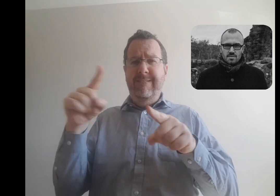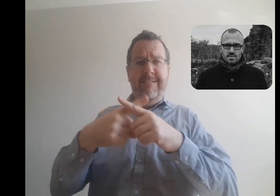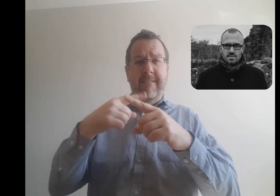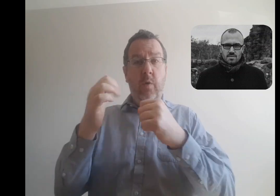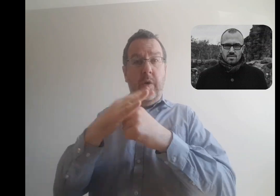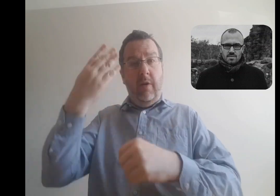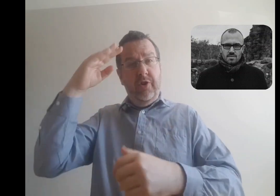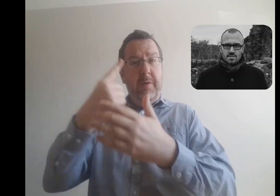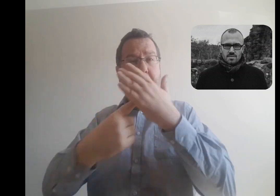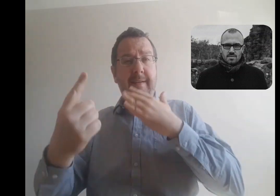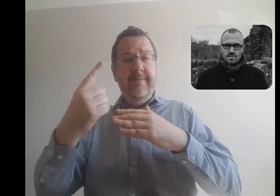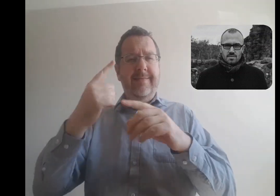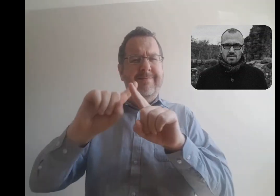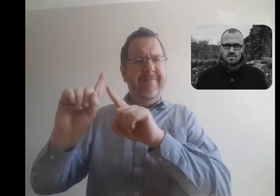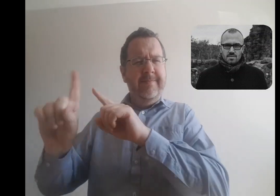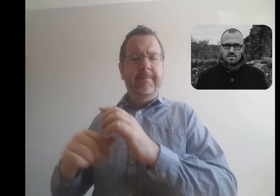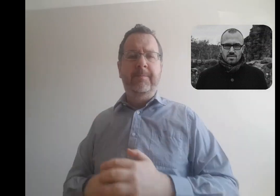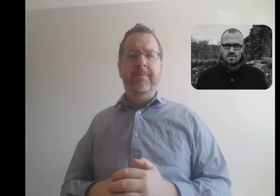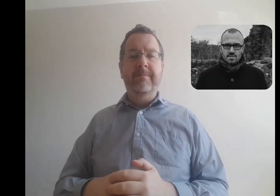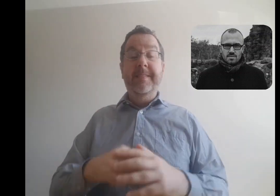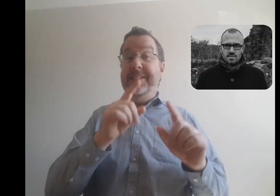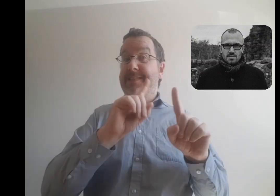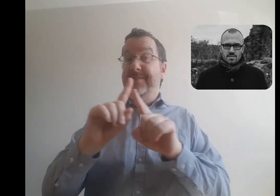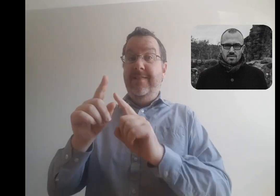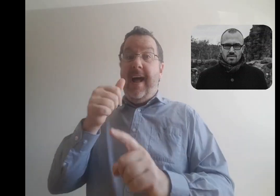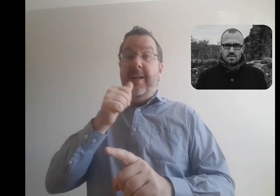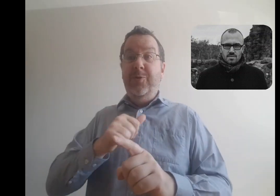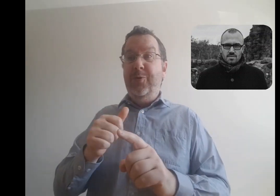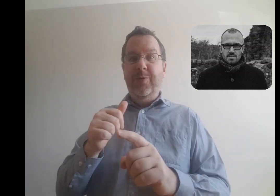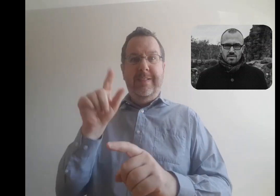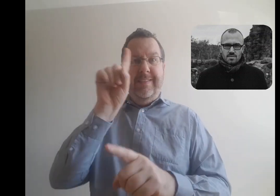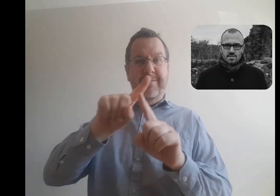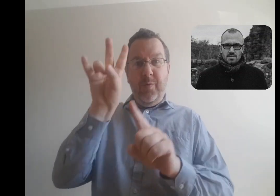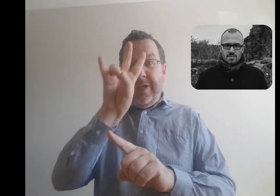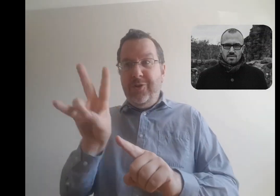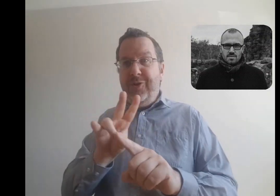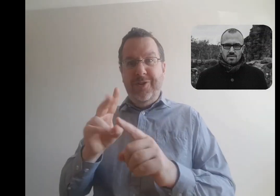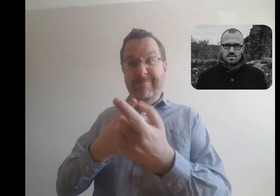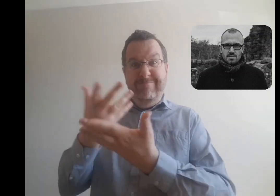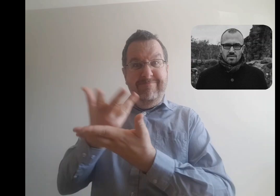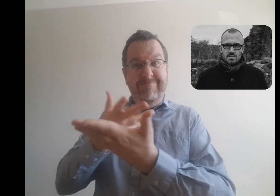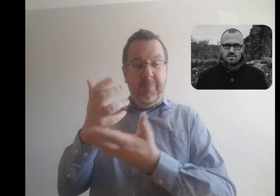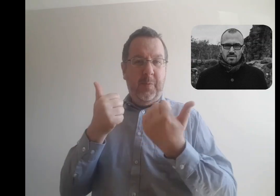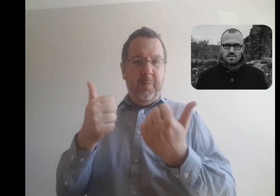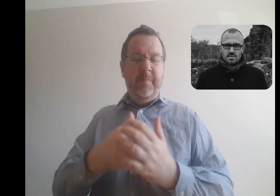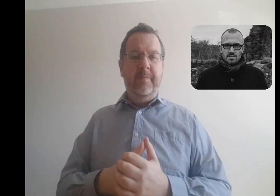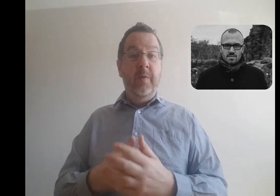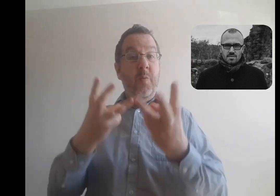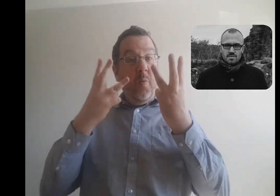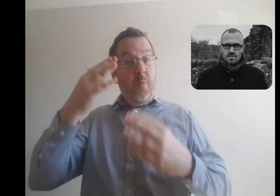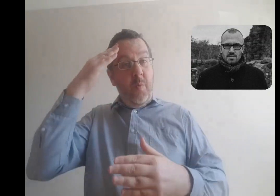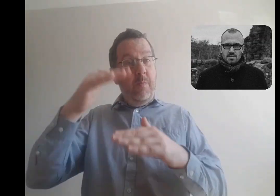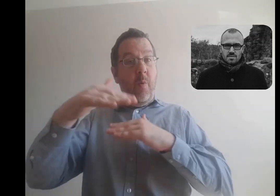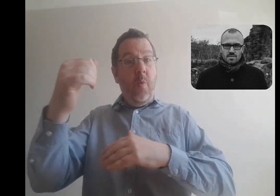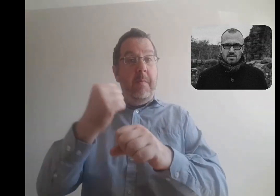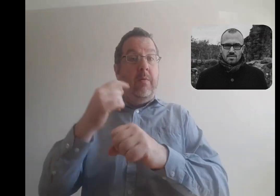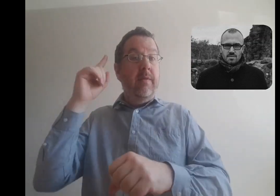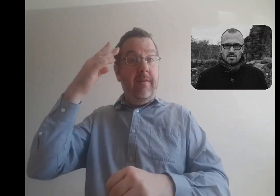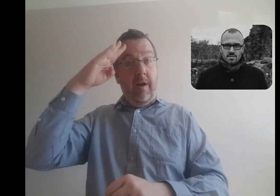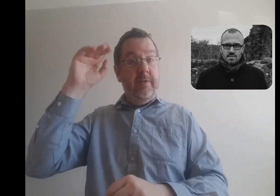The fascinating answers to all those questions are ahead of us. Now, if you want to find out more about the history of the Deaf community in Ireland,